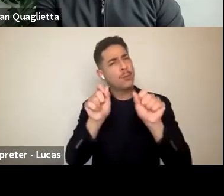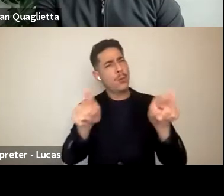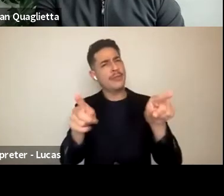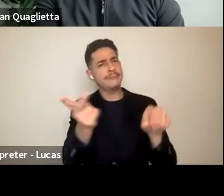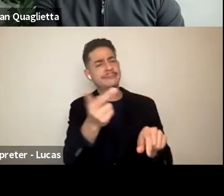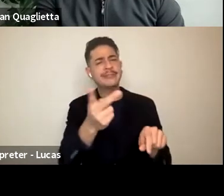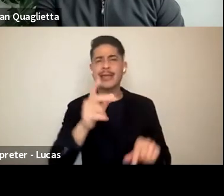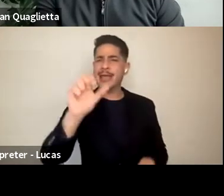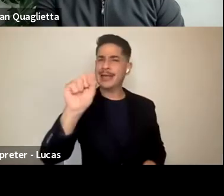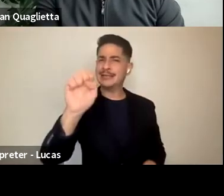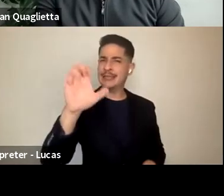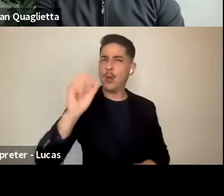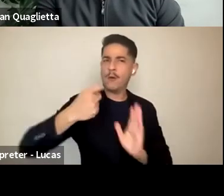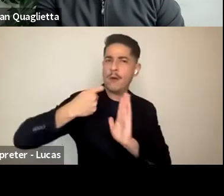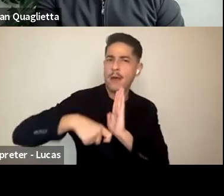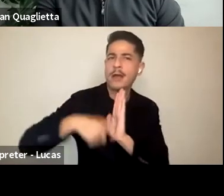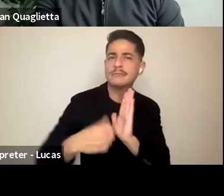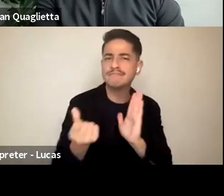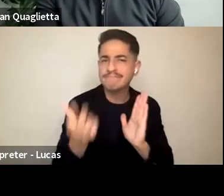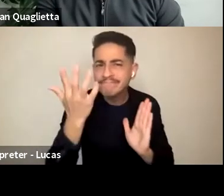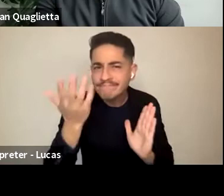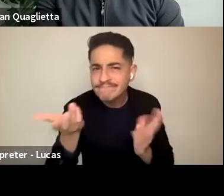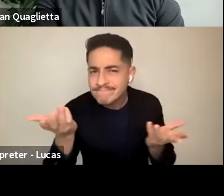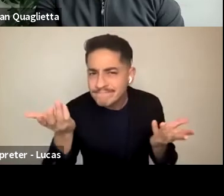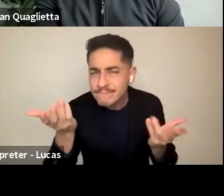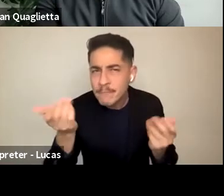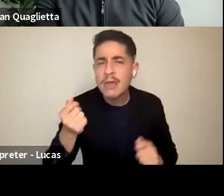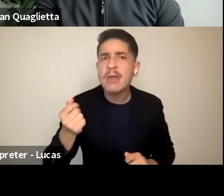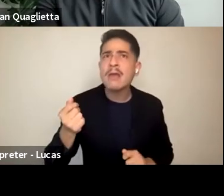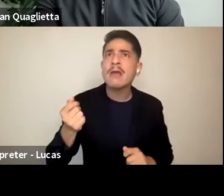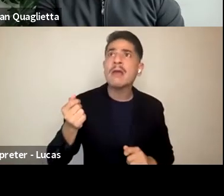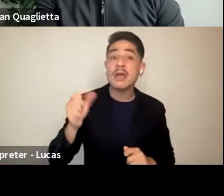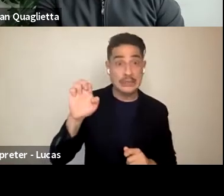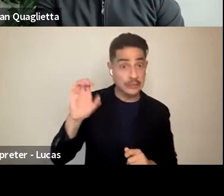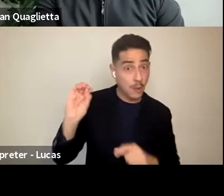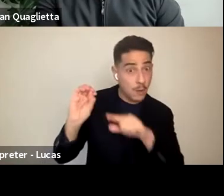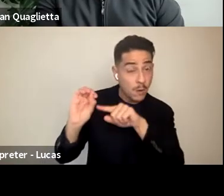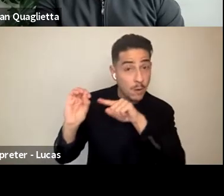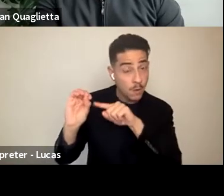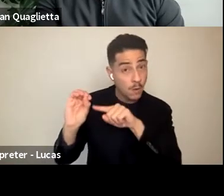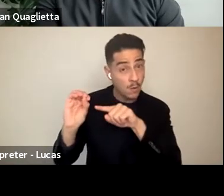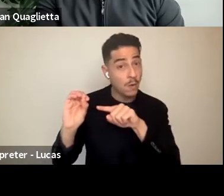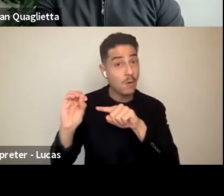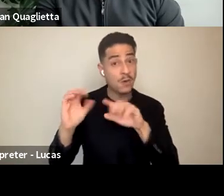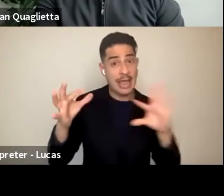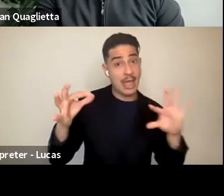And it is being attached to product somehow helpful in that.